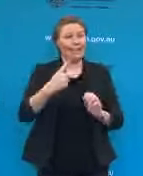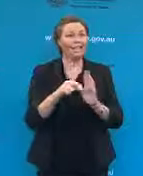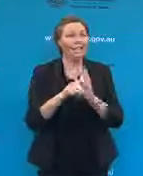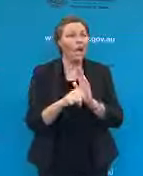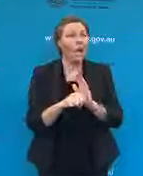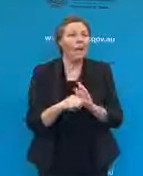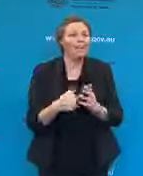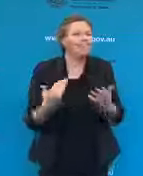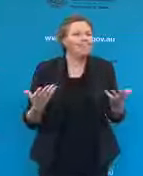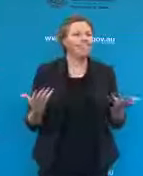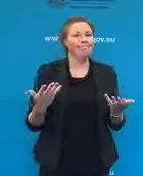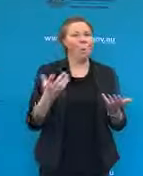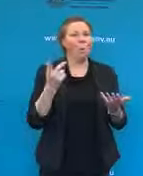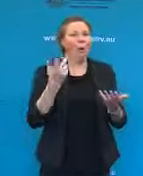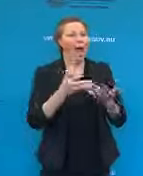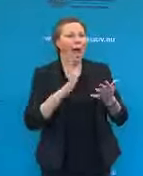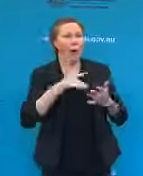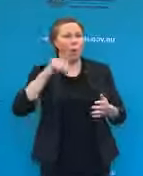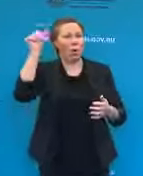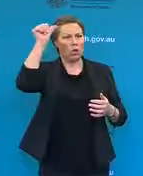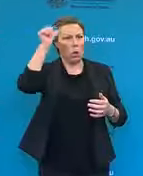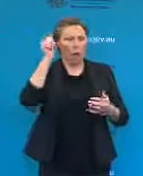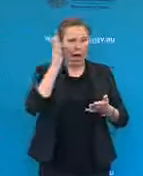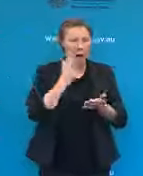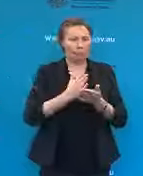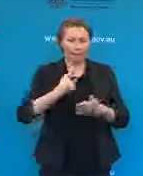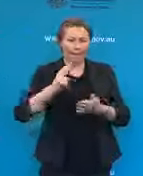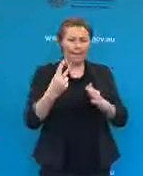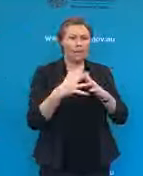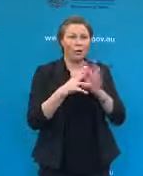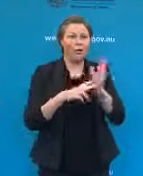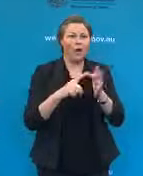and we had several hundred cases, that would be the sort of situation where I